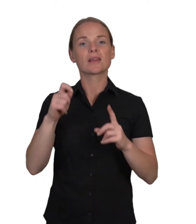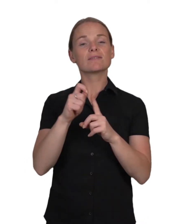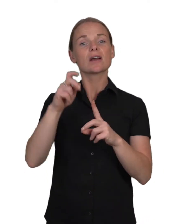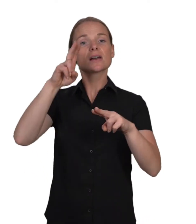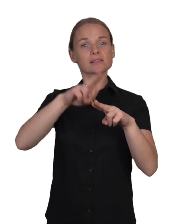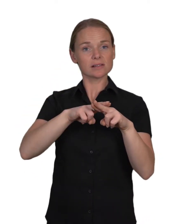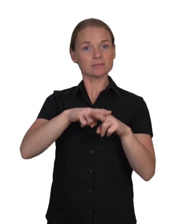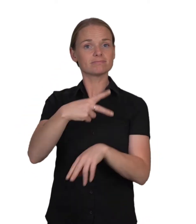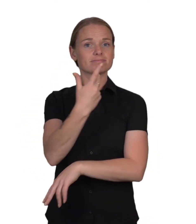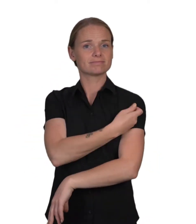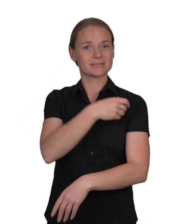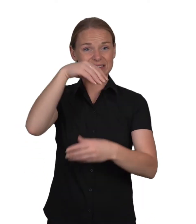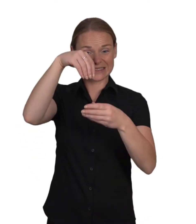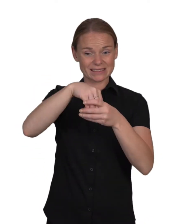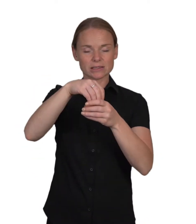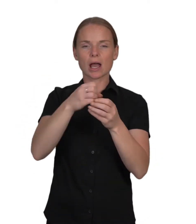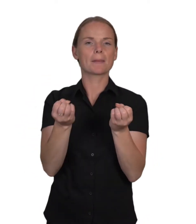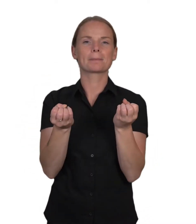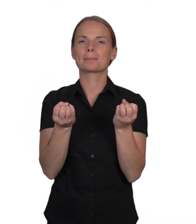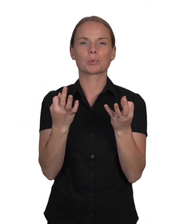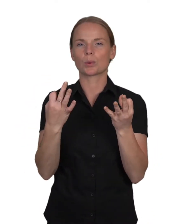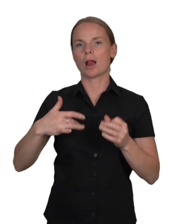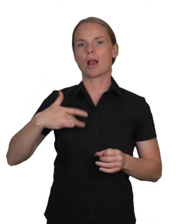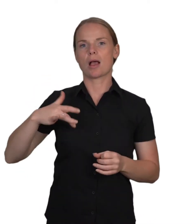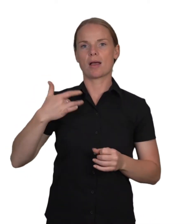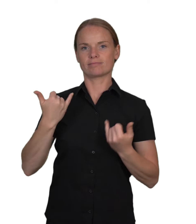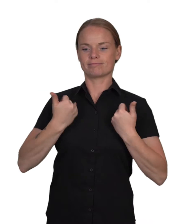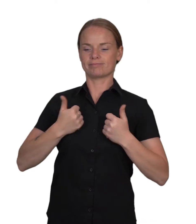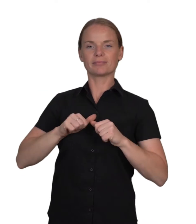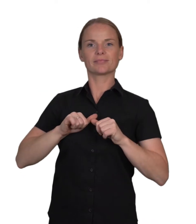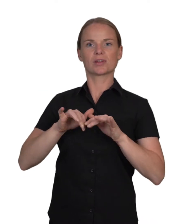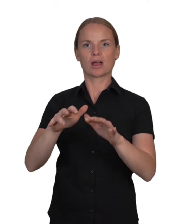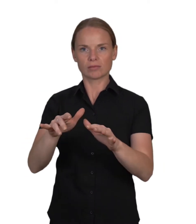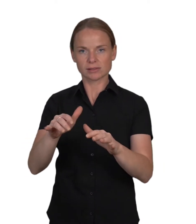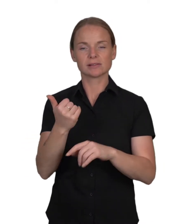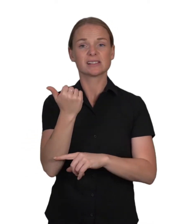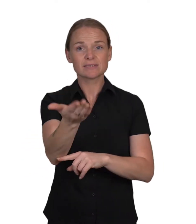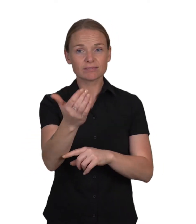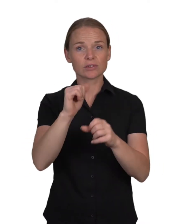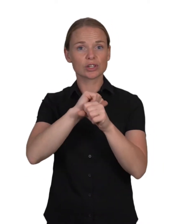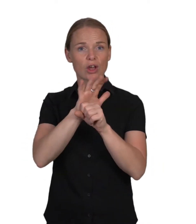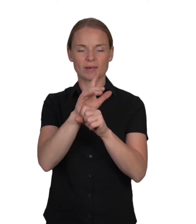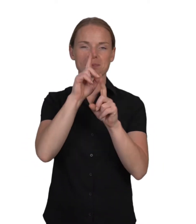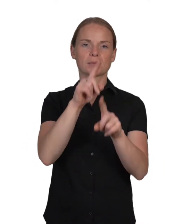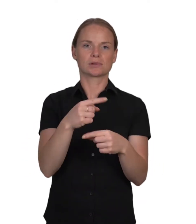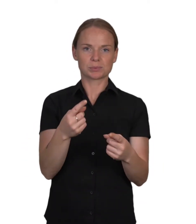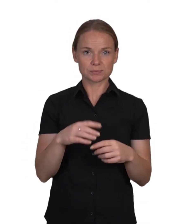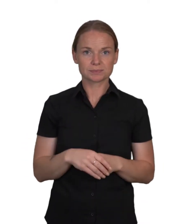The Pfizer COVID-19 vaccine does not contain any live virus, and it cannot give you COVID-19.